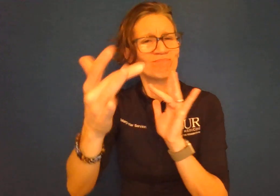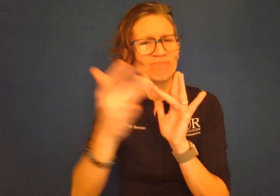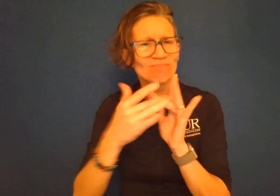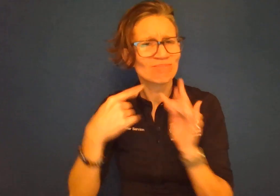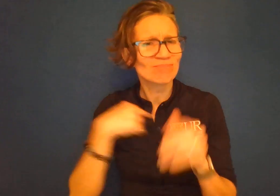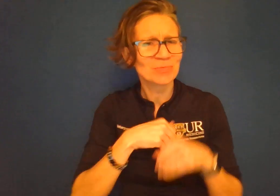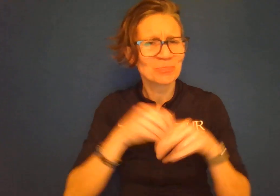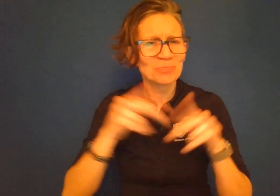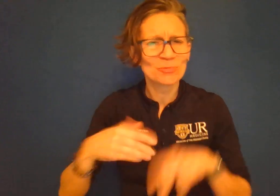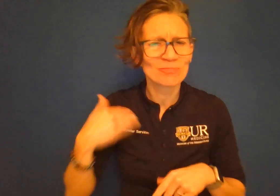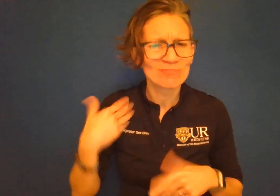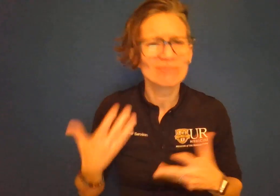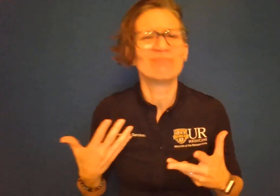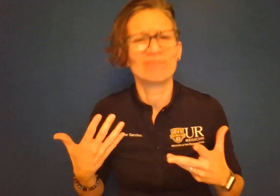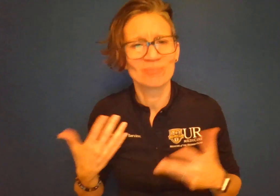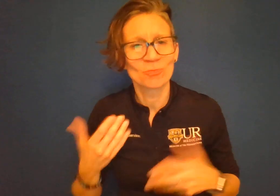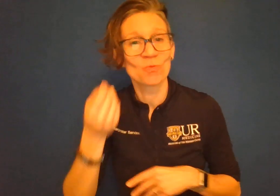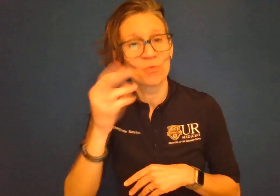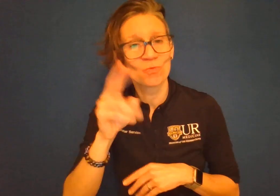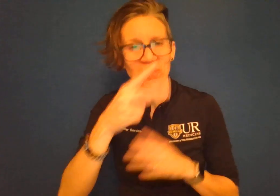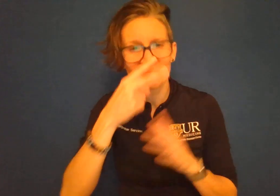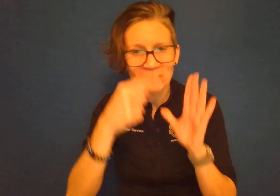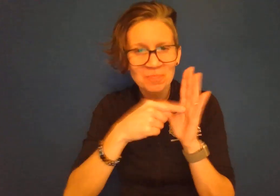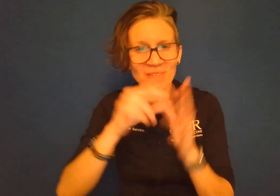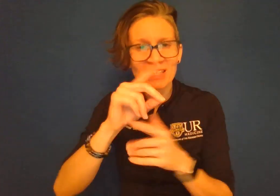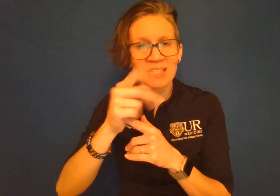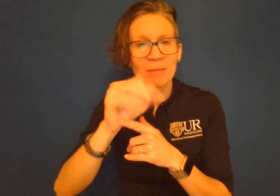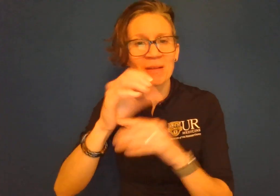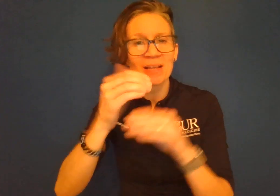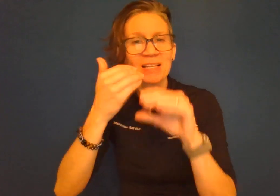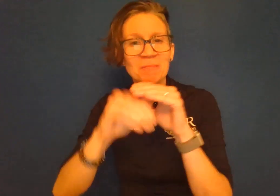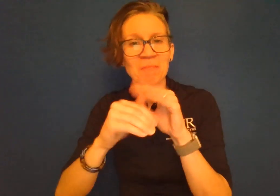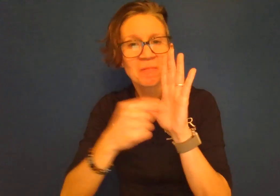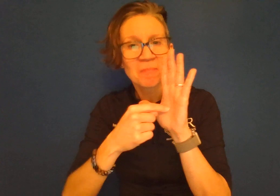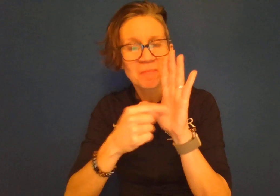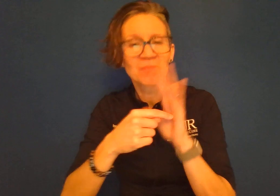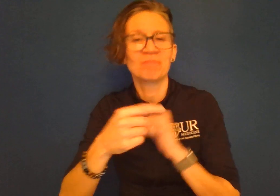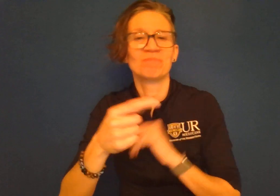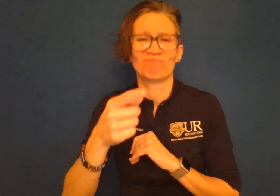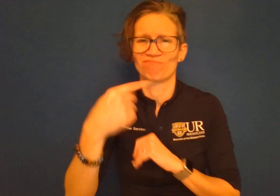Contact us in person or see DPAC email.